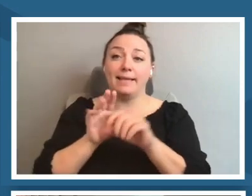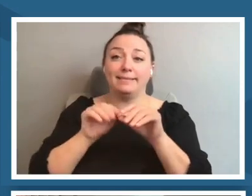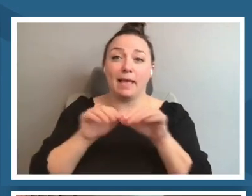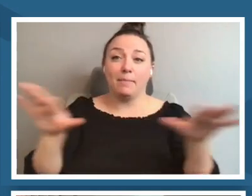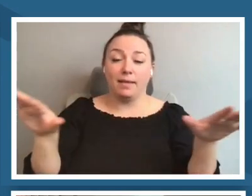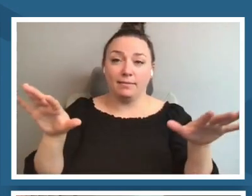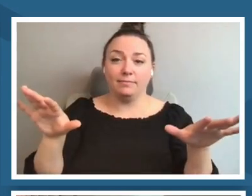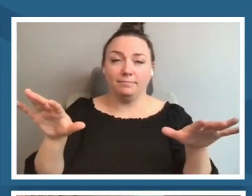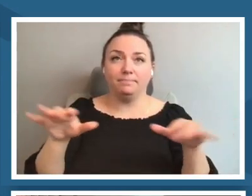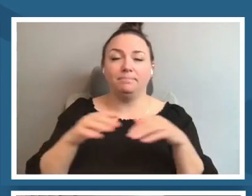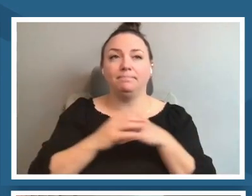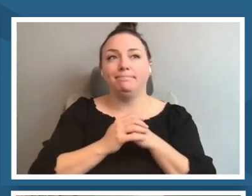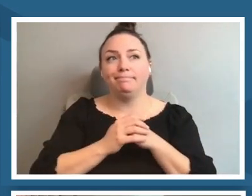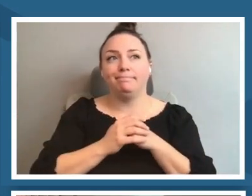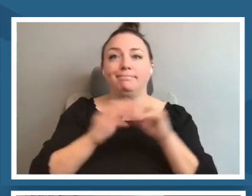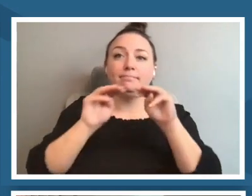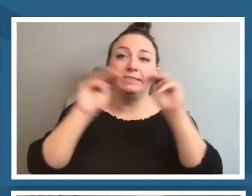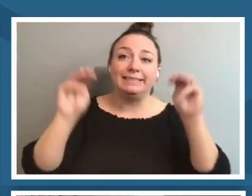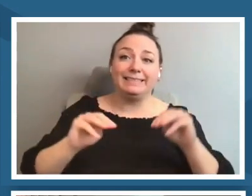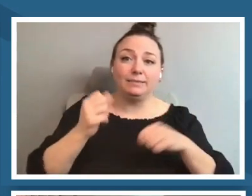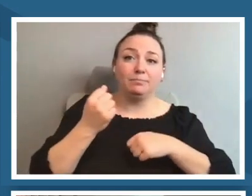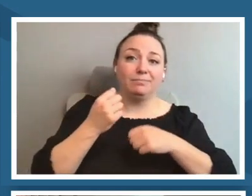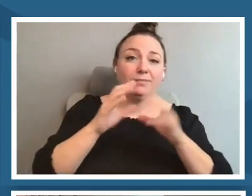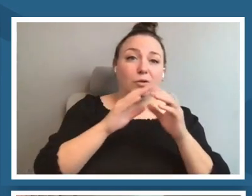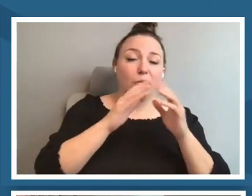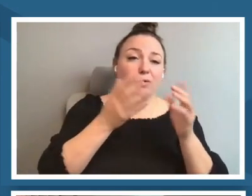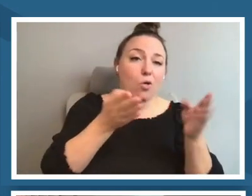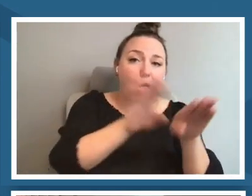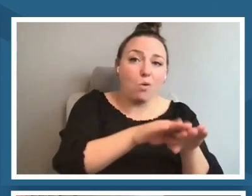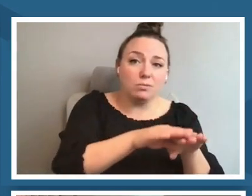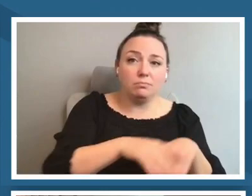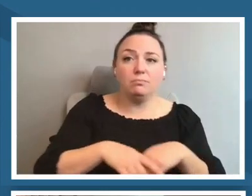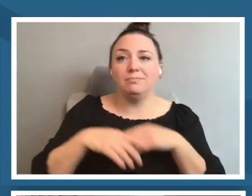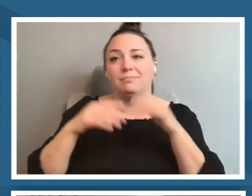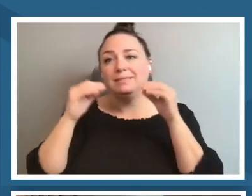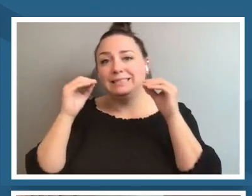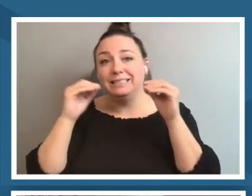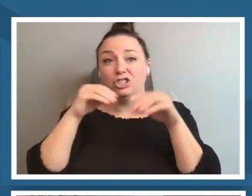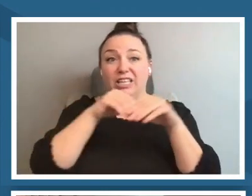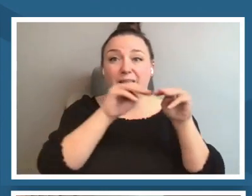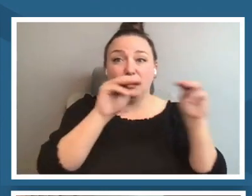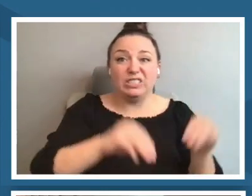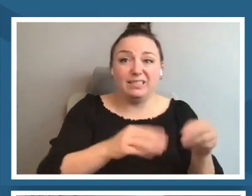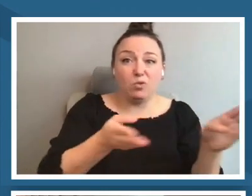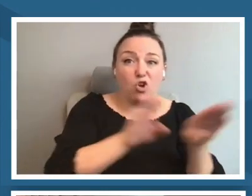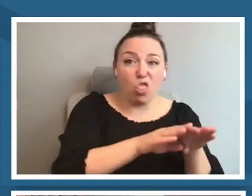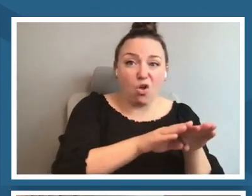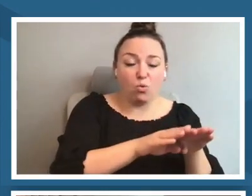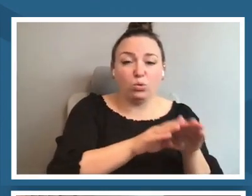the museum clothes and teaching in the museum clothes how could you take this